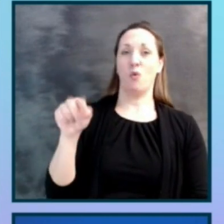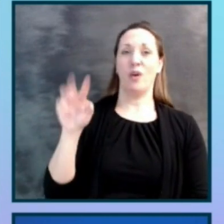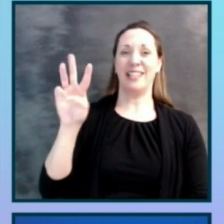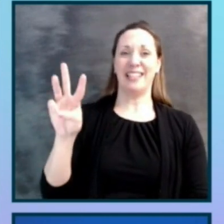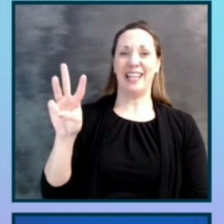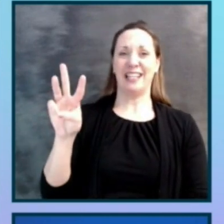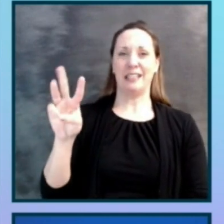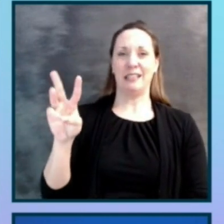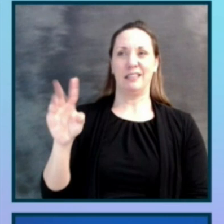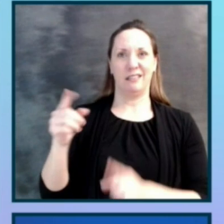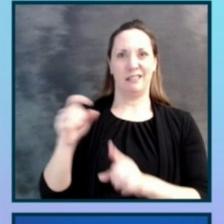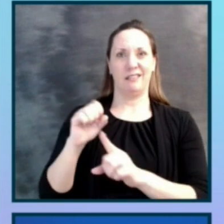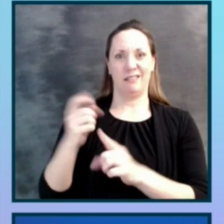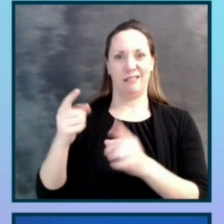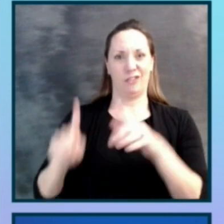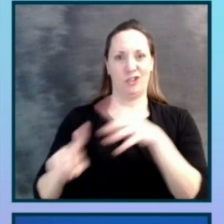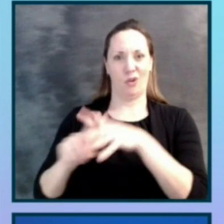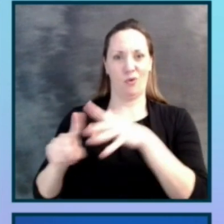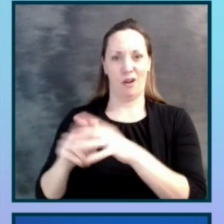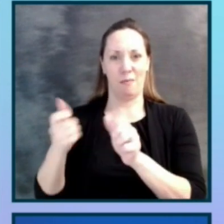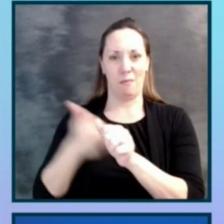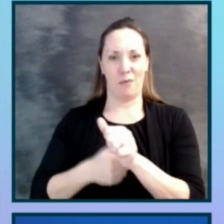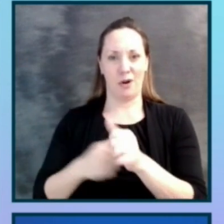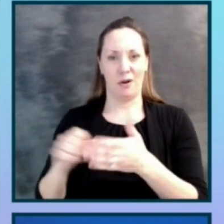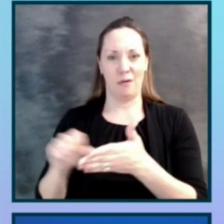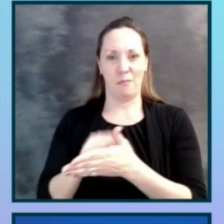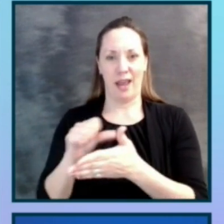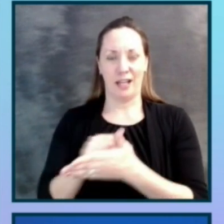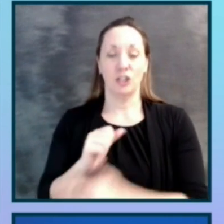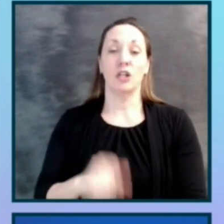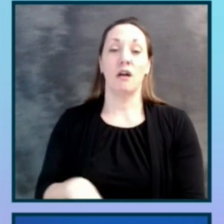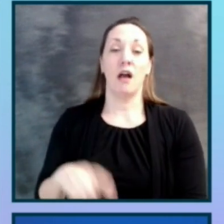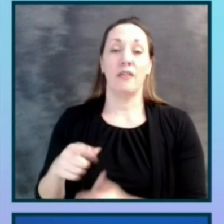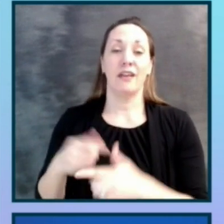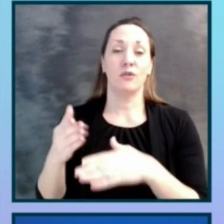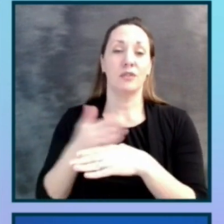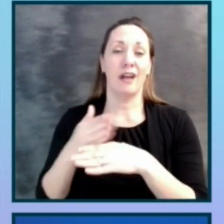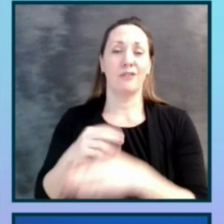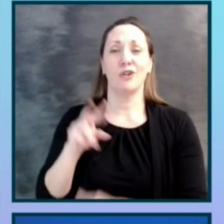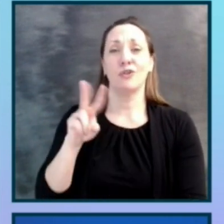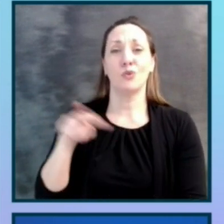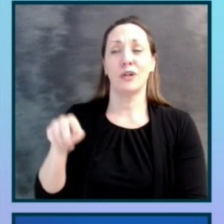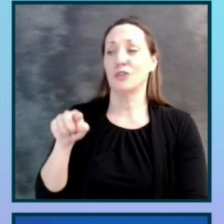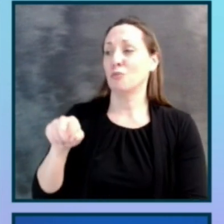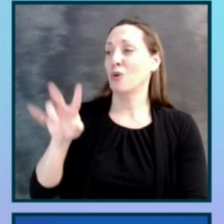67% of pages had errors, and there was an average of 22.7 failures.